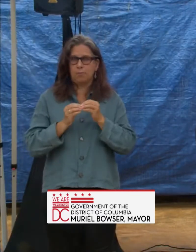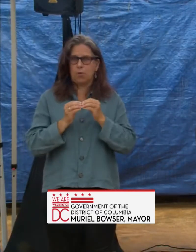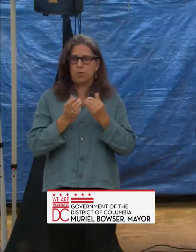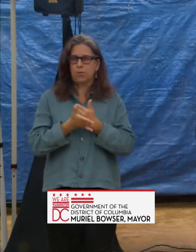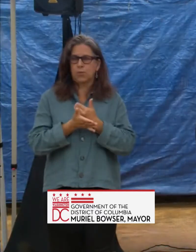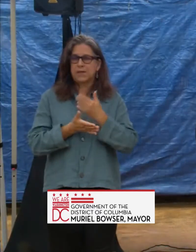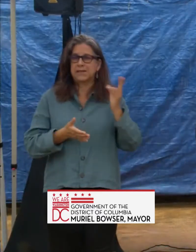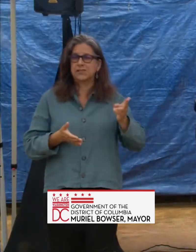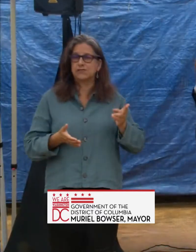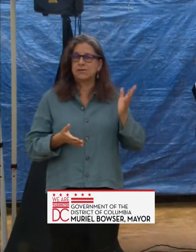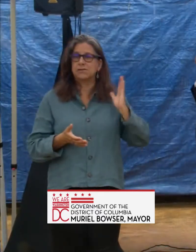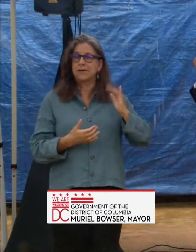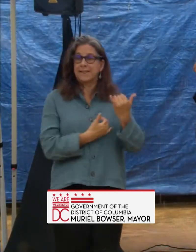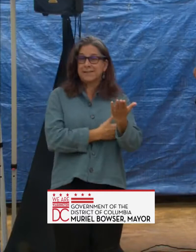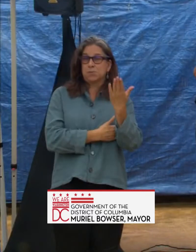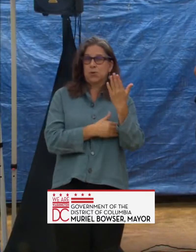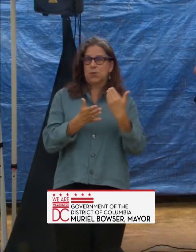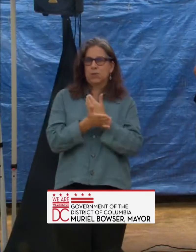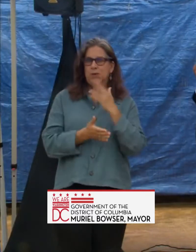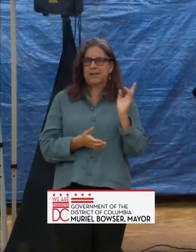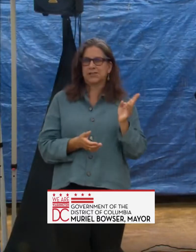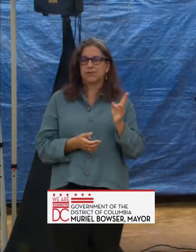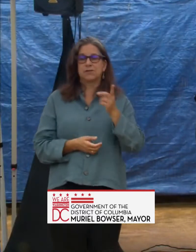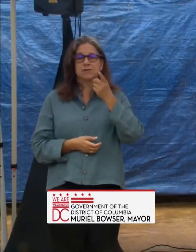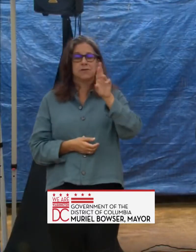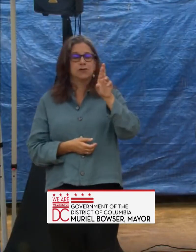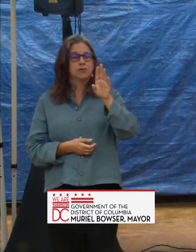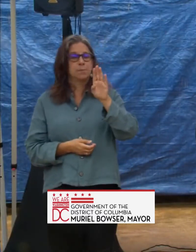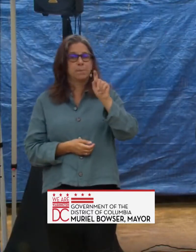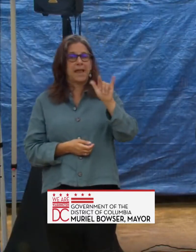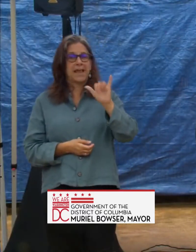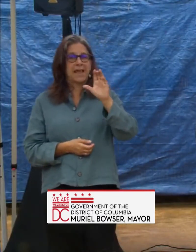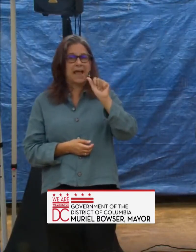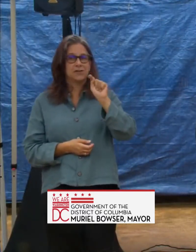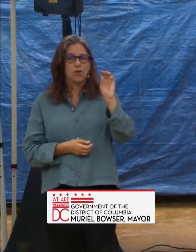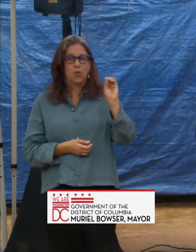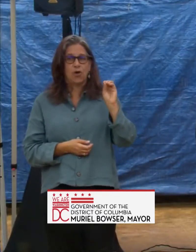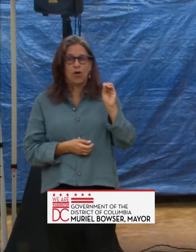BETTY CATO WHOSE DOCTOR'S OFFICE USED TO RESIDE IN THIS BUILDING.